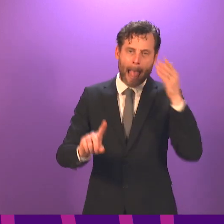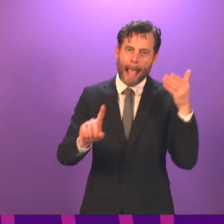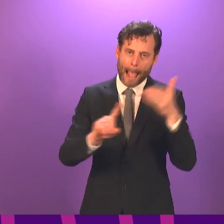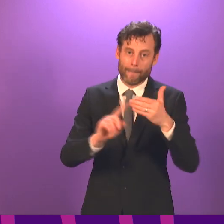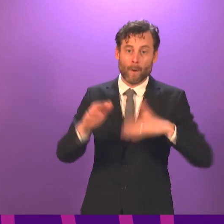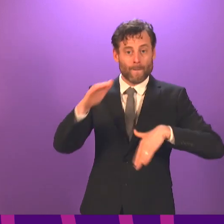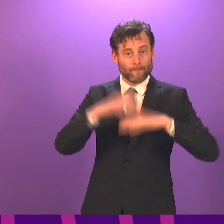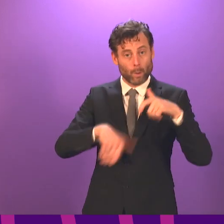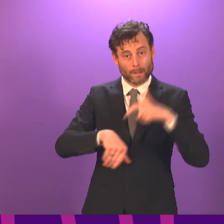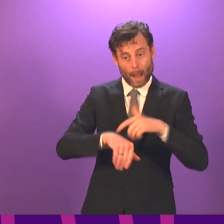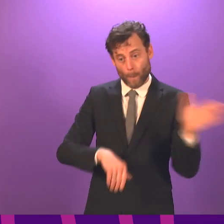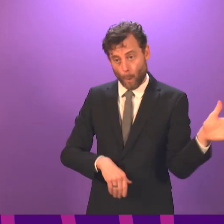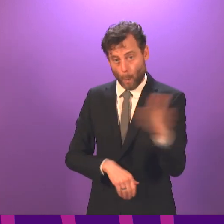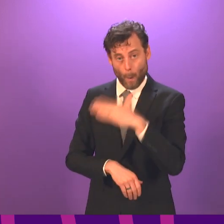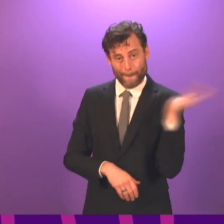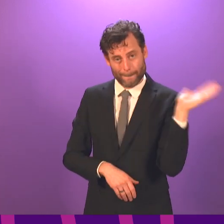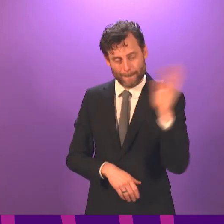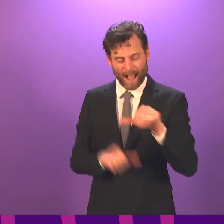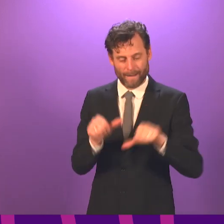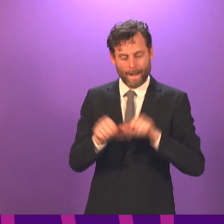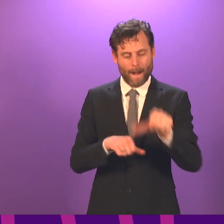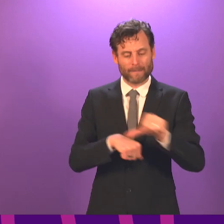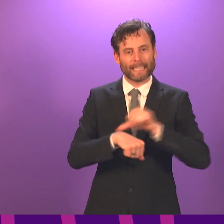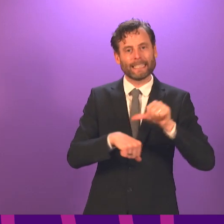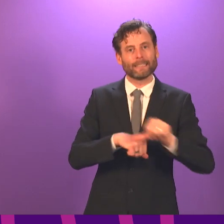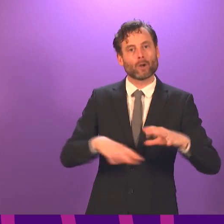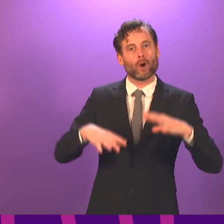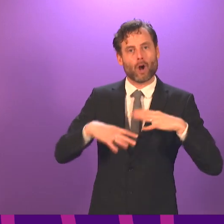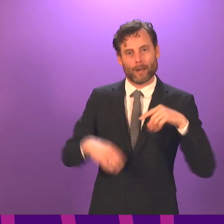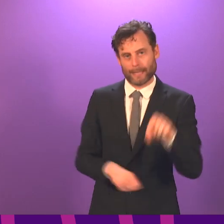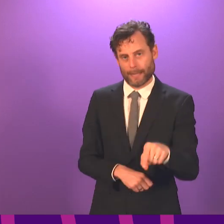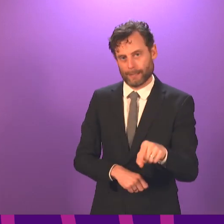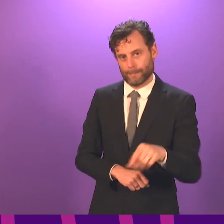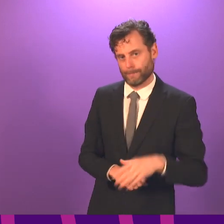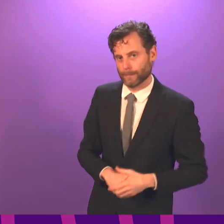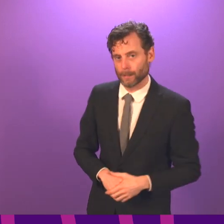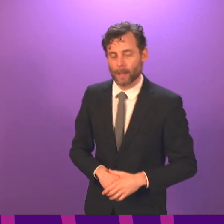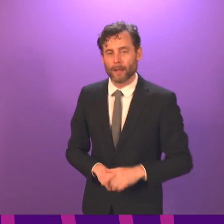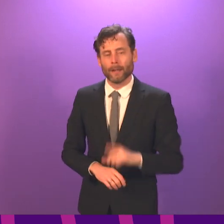time following the Easter holidays. However, it is intended that all secondary school pupils